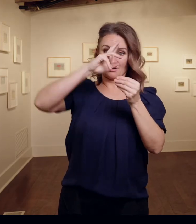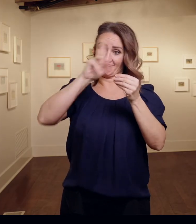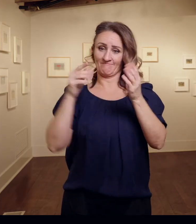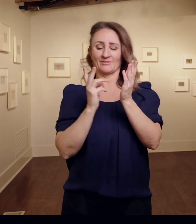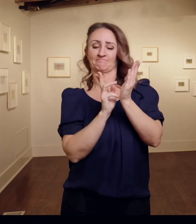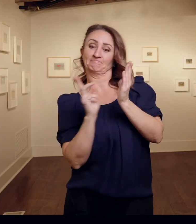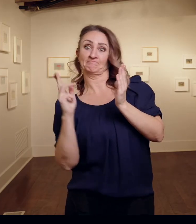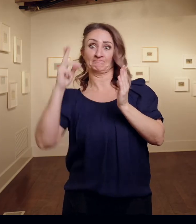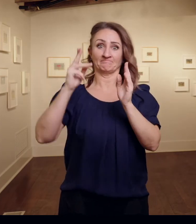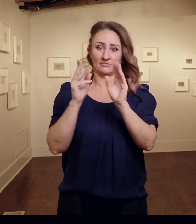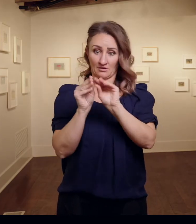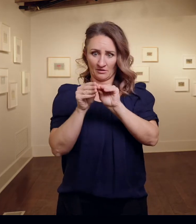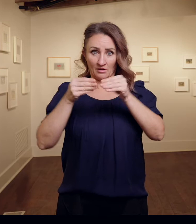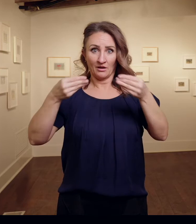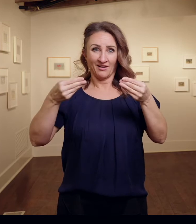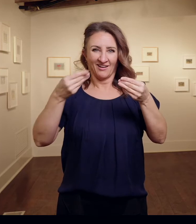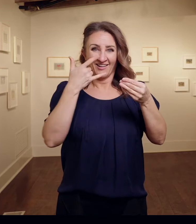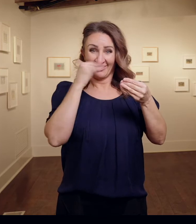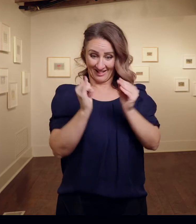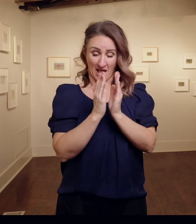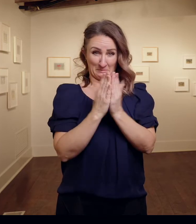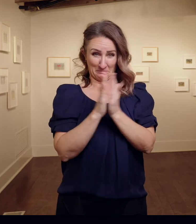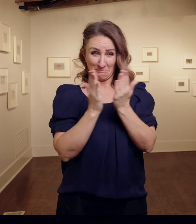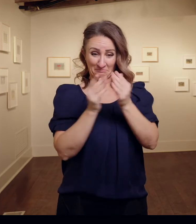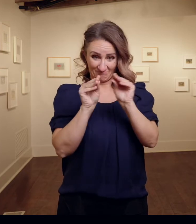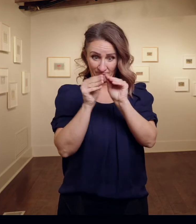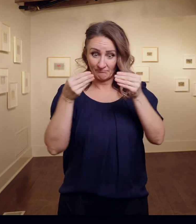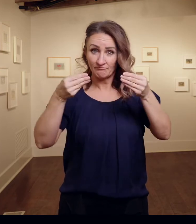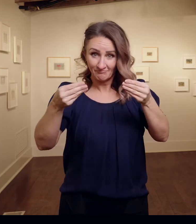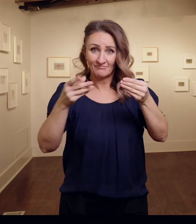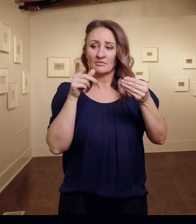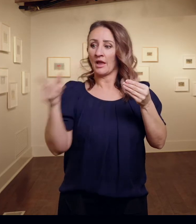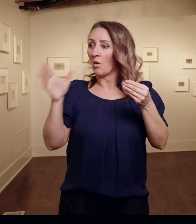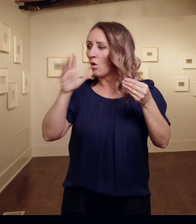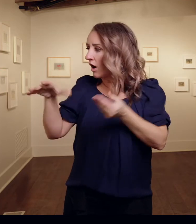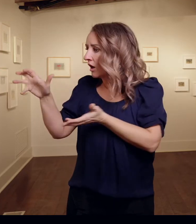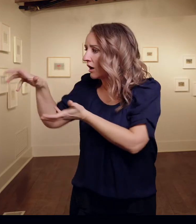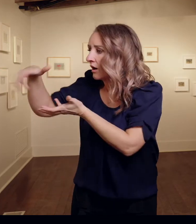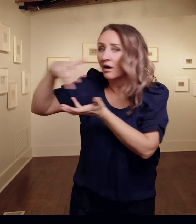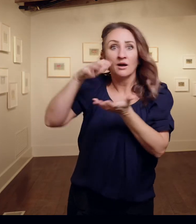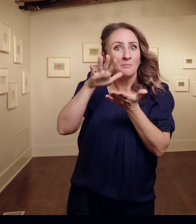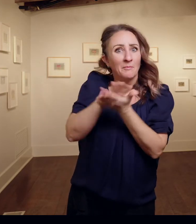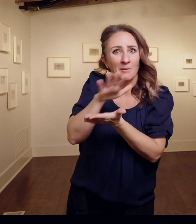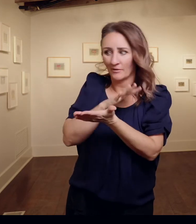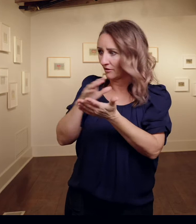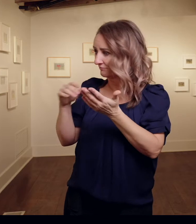He would stitch his books together with twine or string.